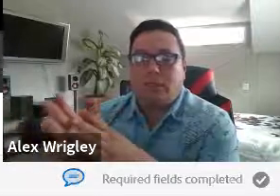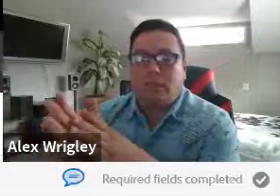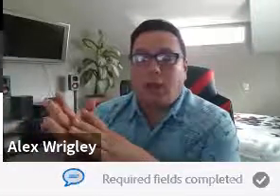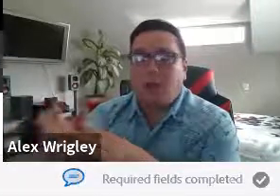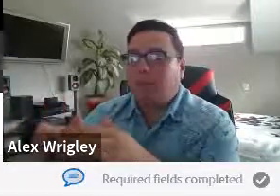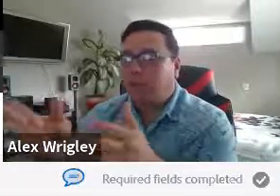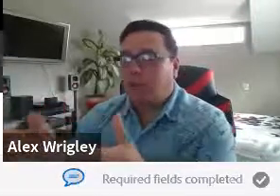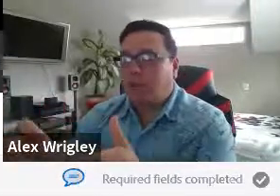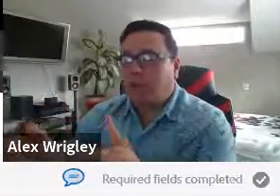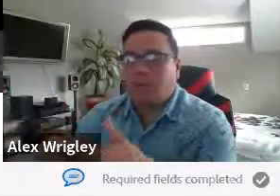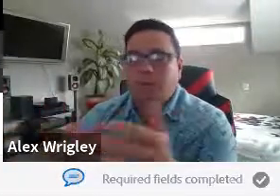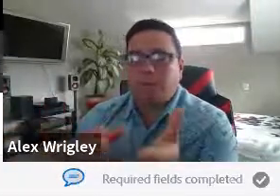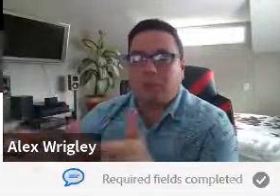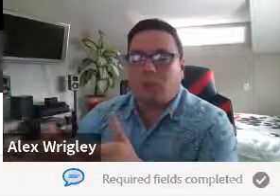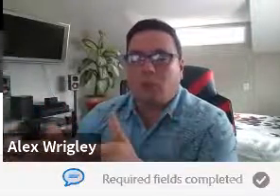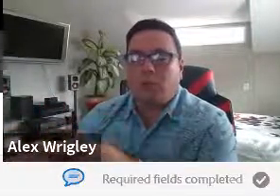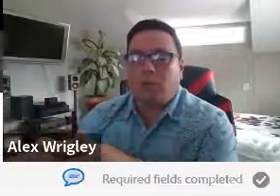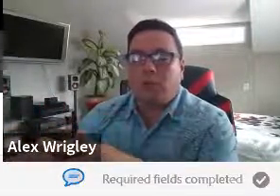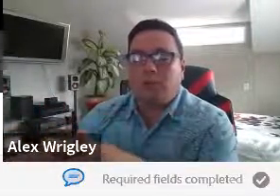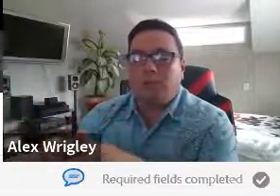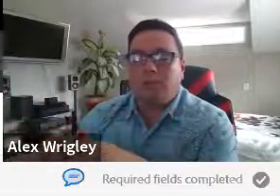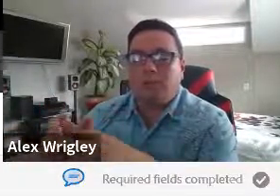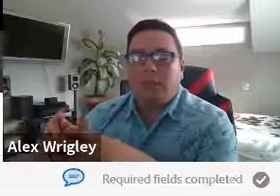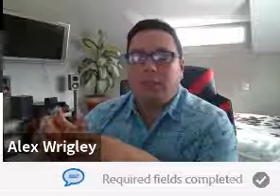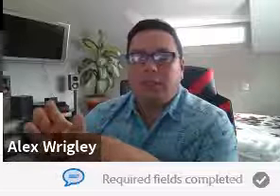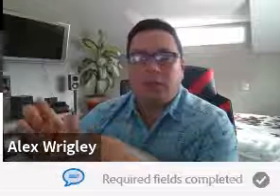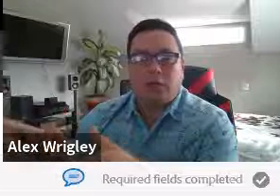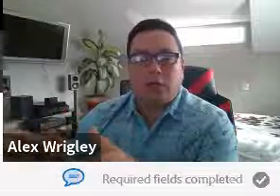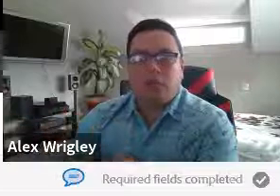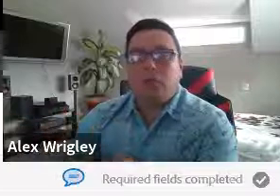decline. Maybe there's an error or something on the form and you need them, the sender to